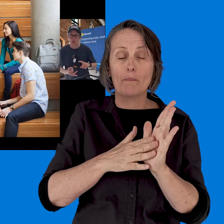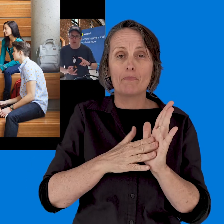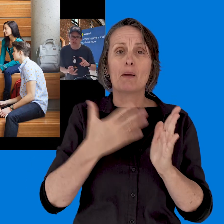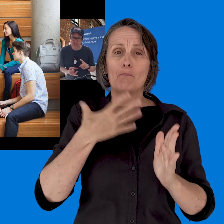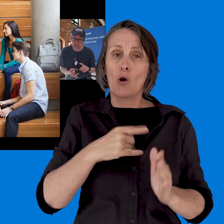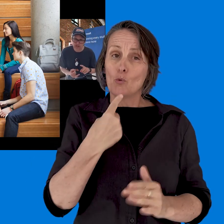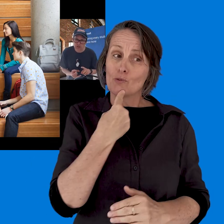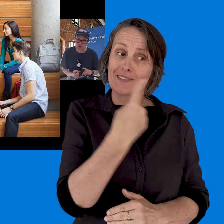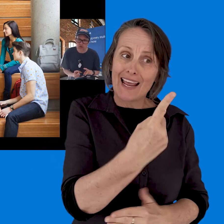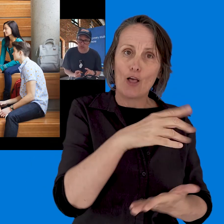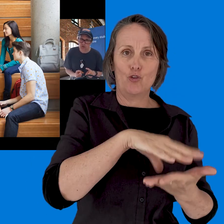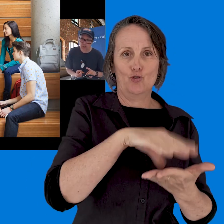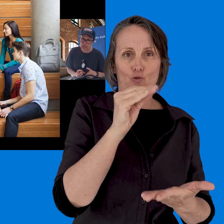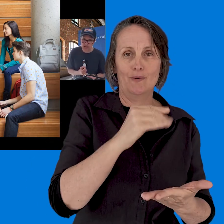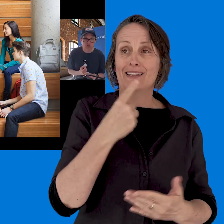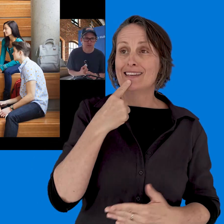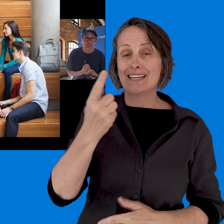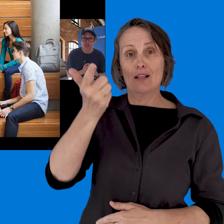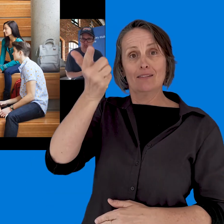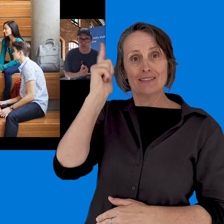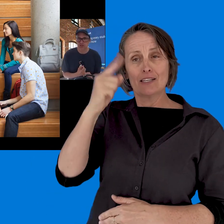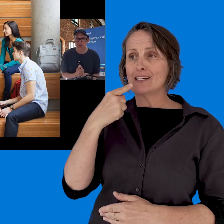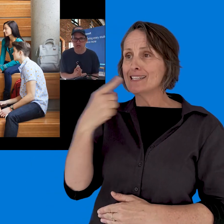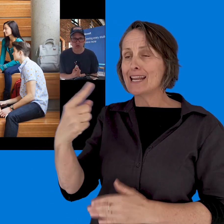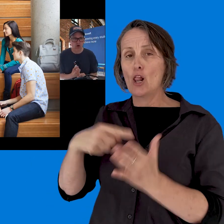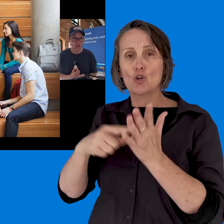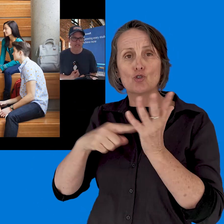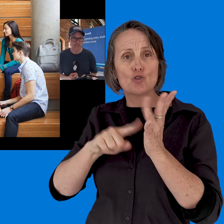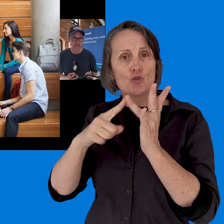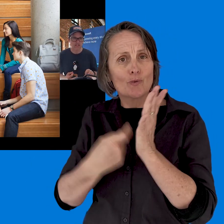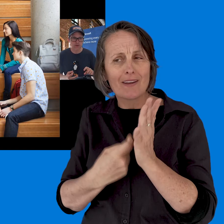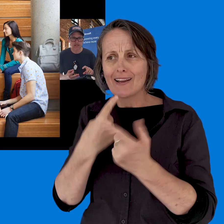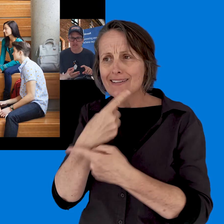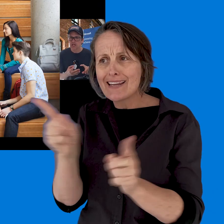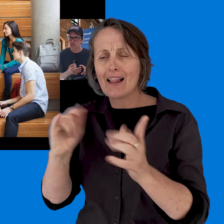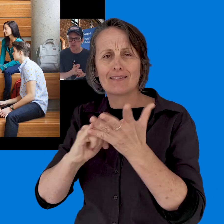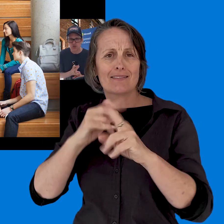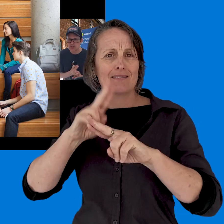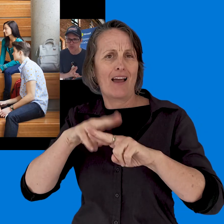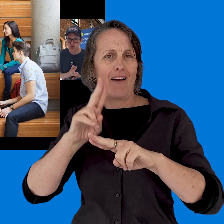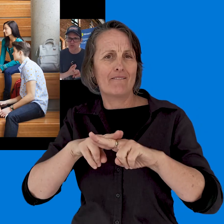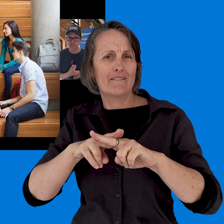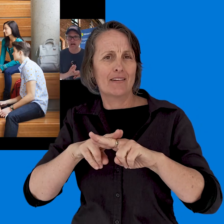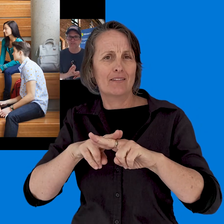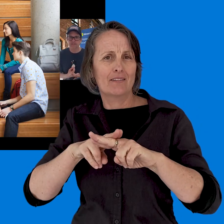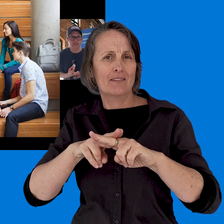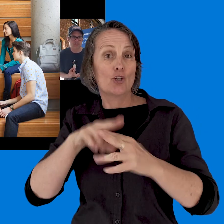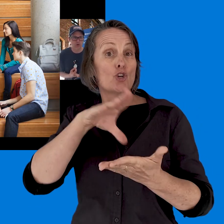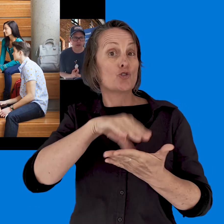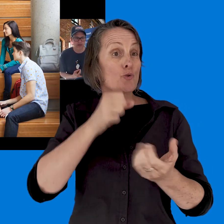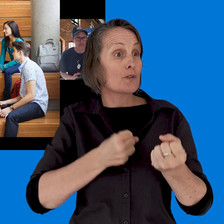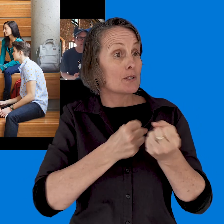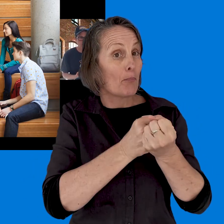I want you to tell your lecturers and tutors. Right. Your colleagues in that space. Students support staff need to know about this.